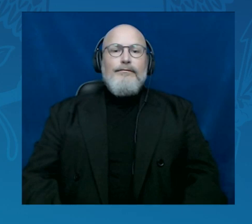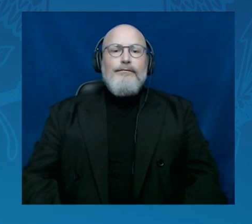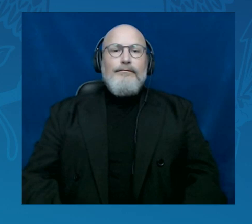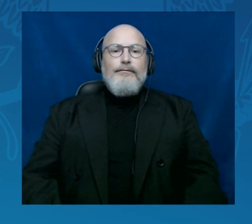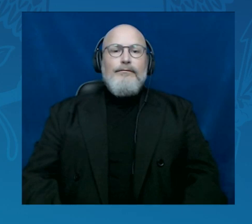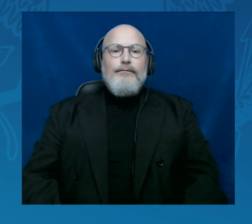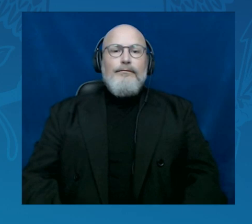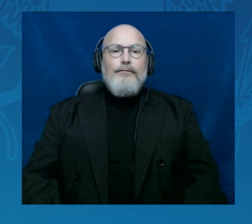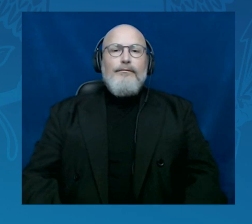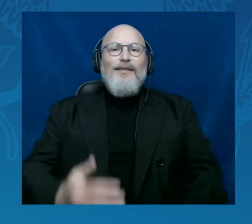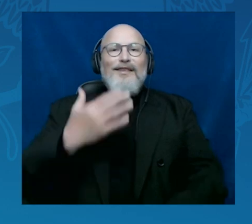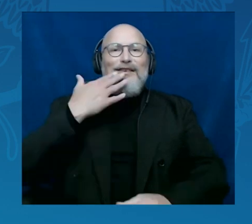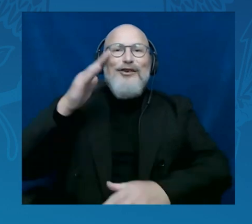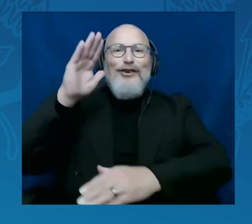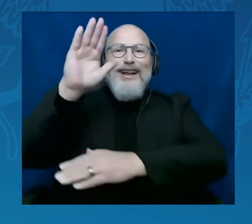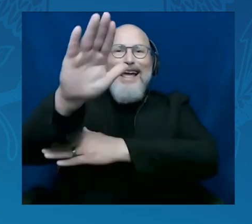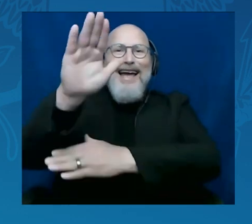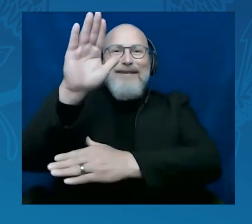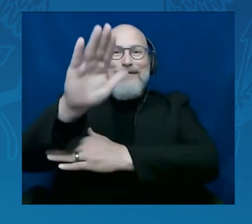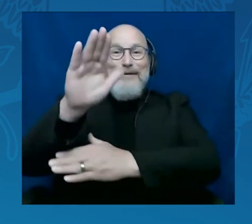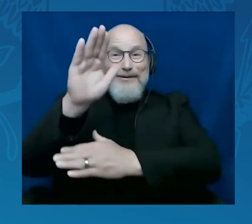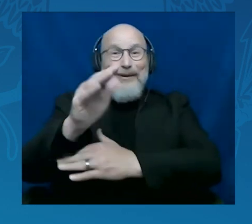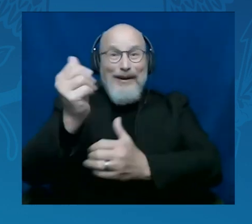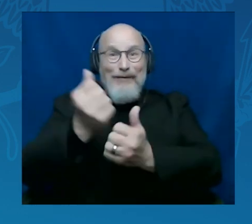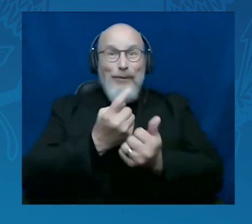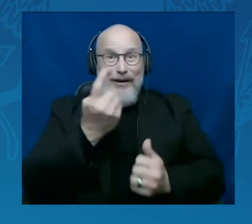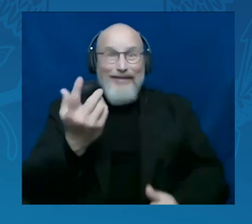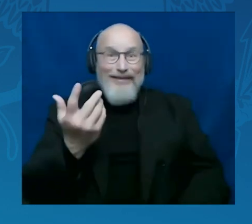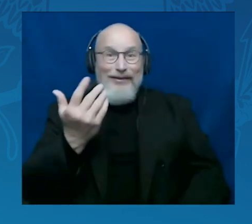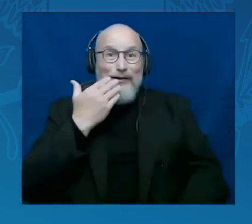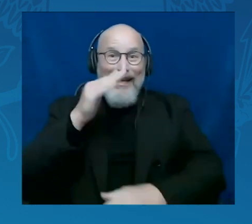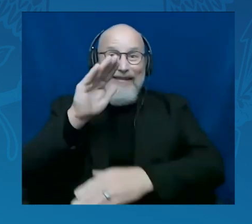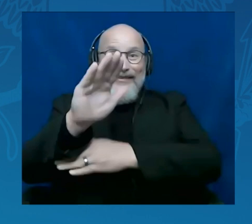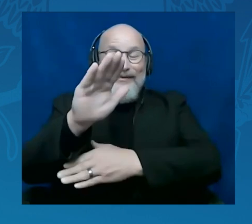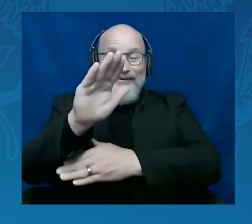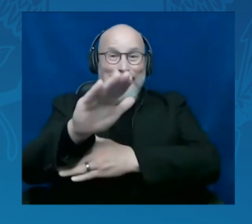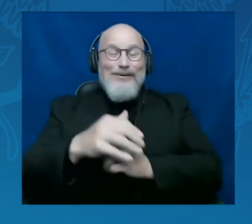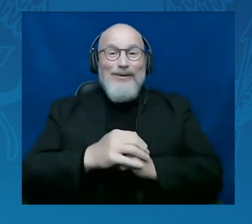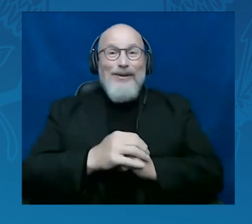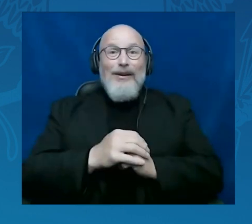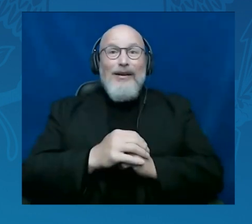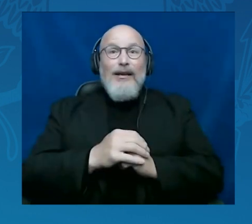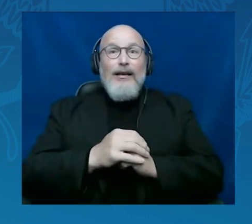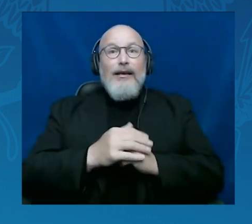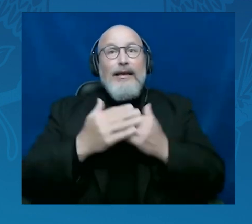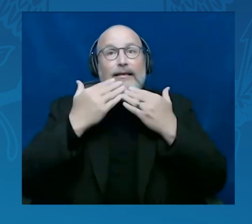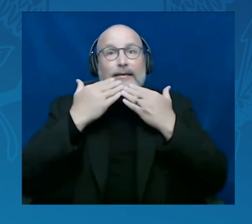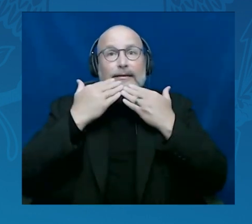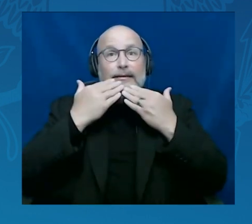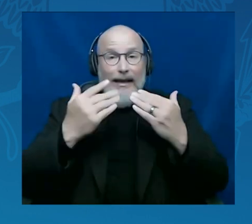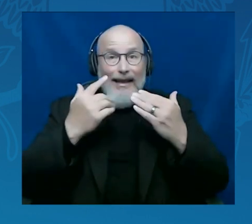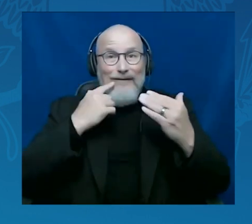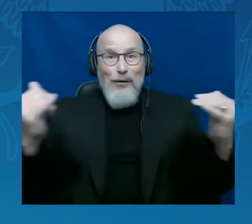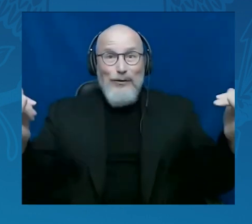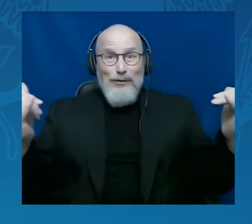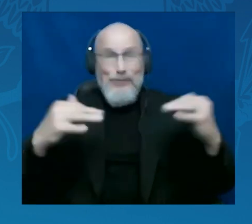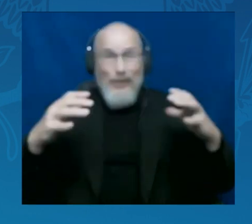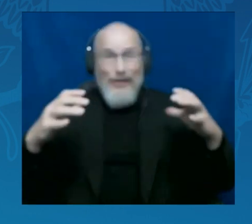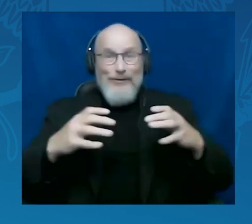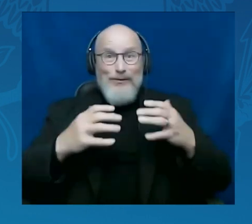The Vice President: Good afternoon, everyone. Good afternoon. Thank you all for joining us today for this very important meeting.